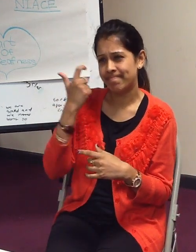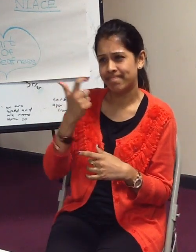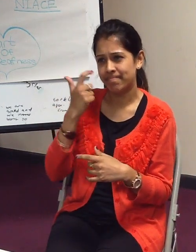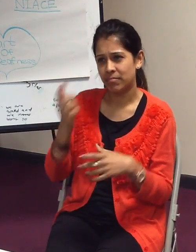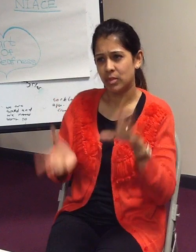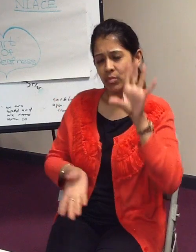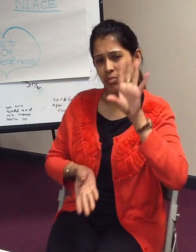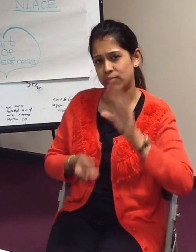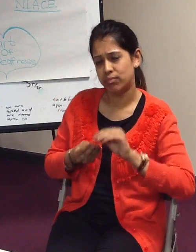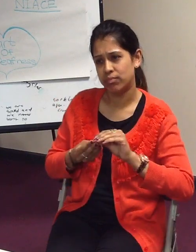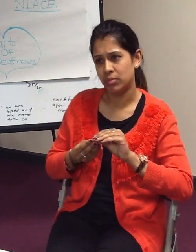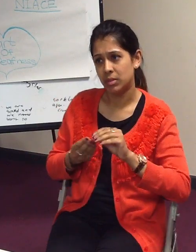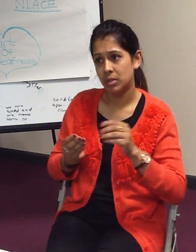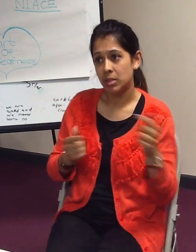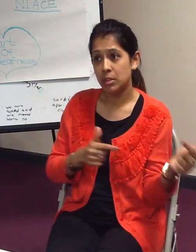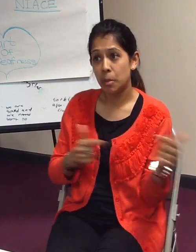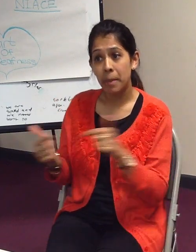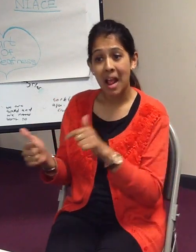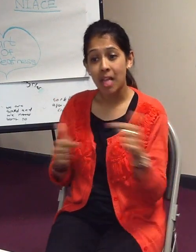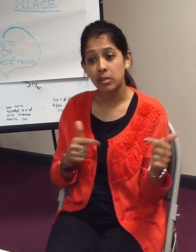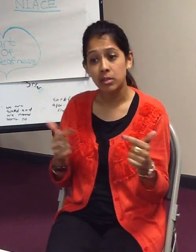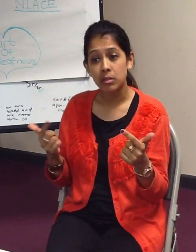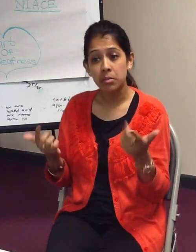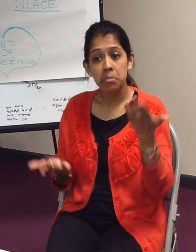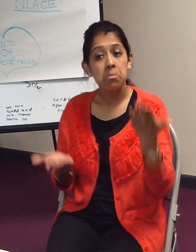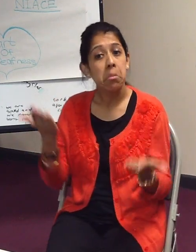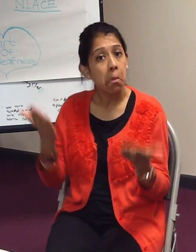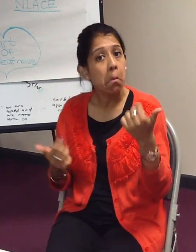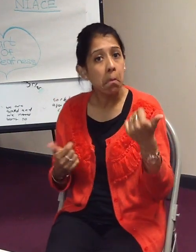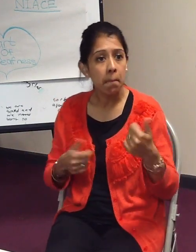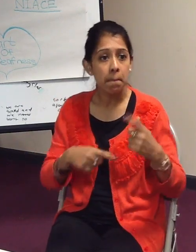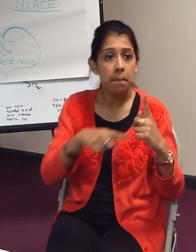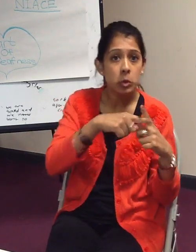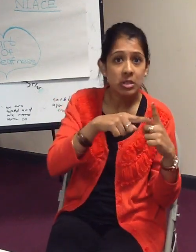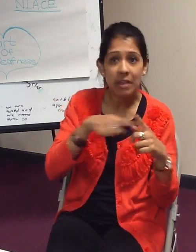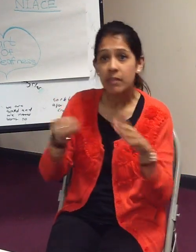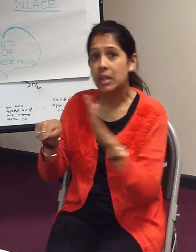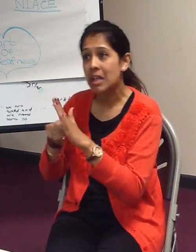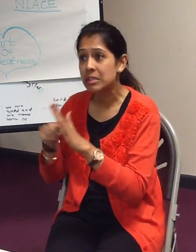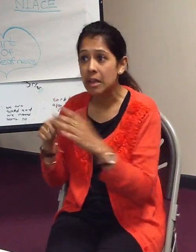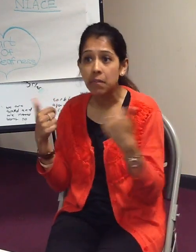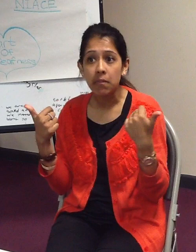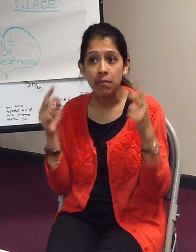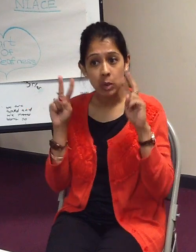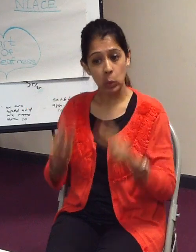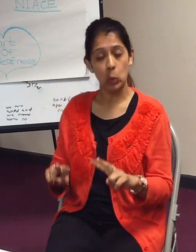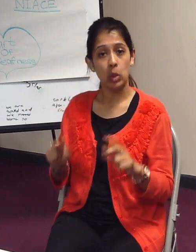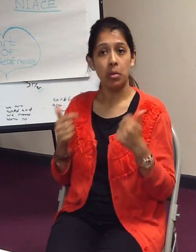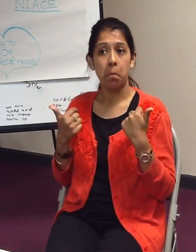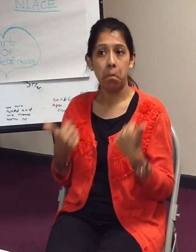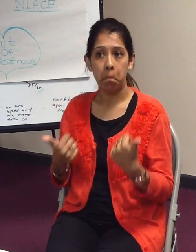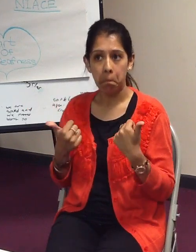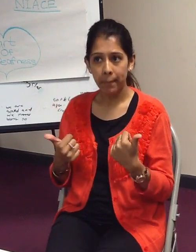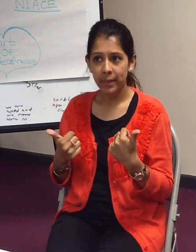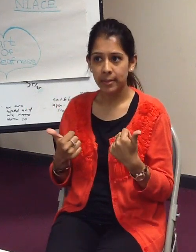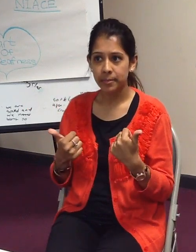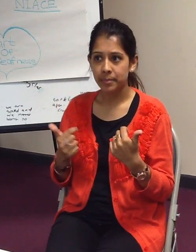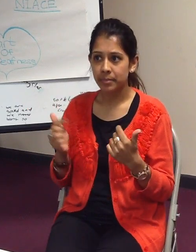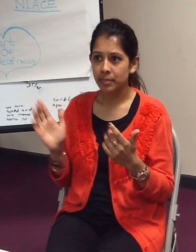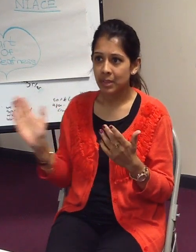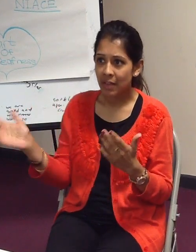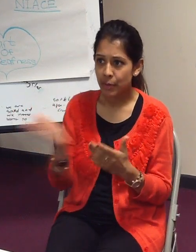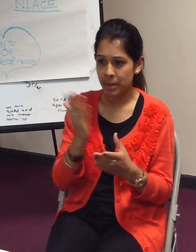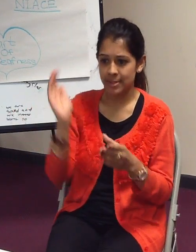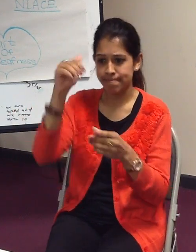My general reflections are that the debates encouraged well balanced viewpoints.